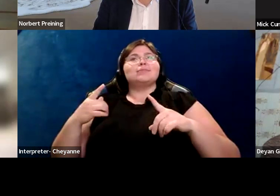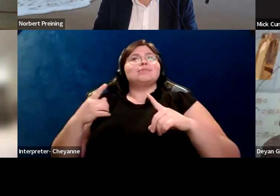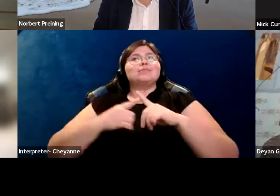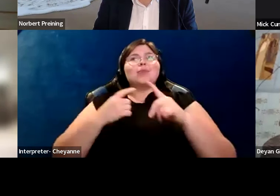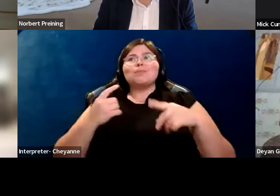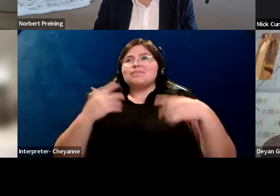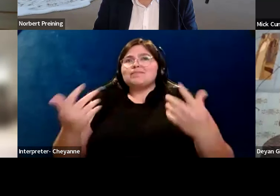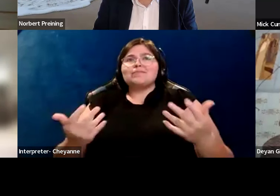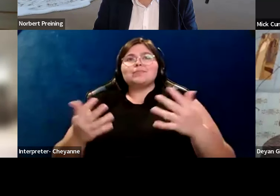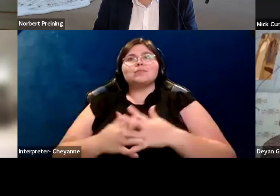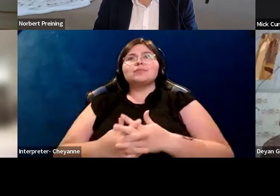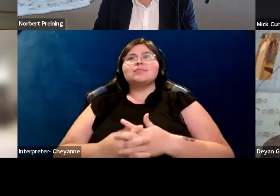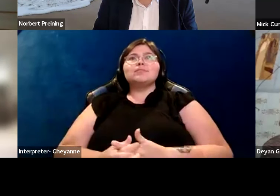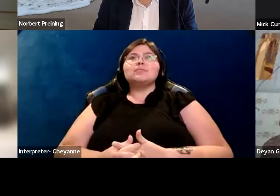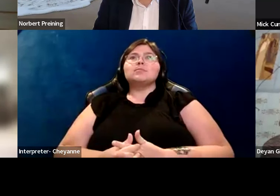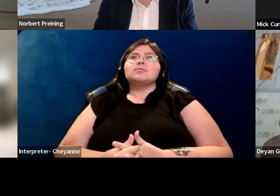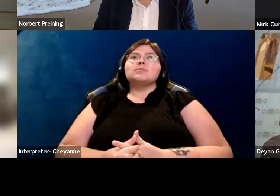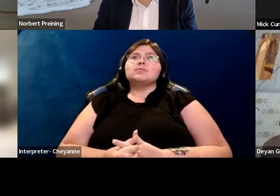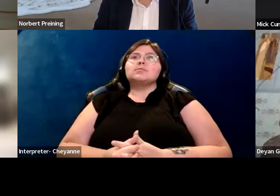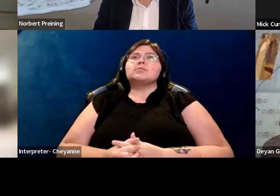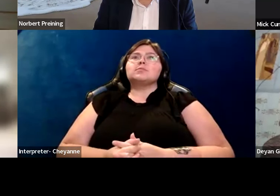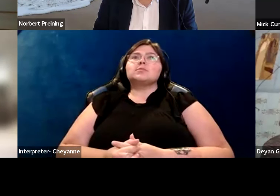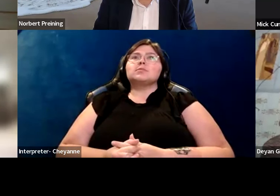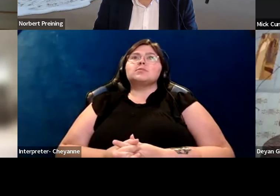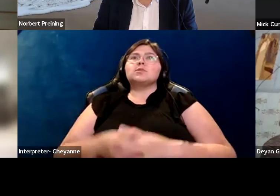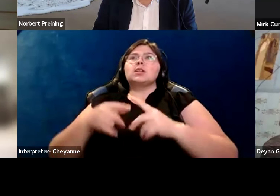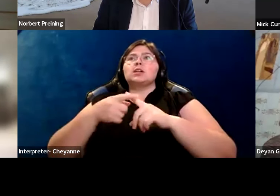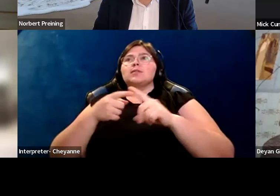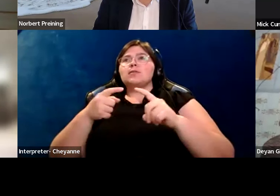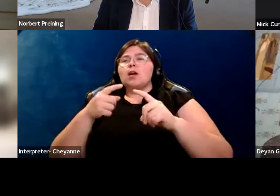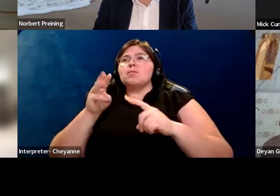we'll call it the web author or the HTML source,